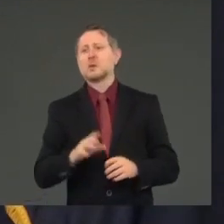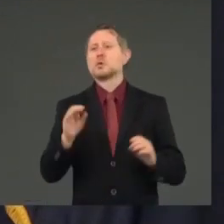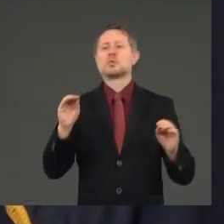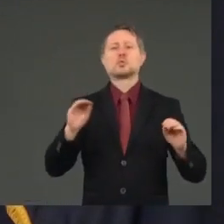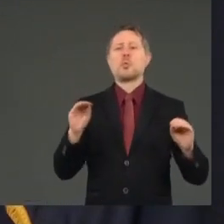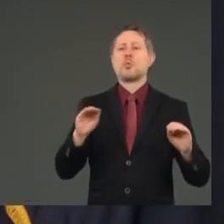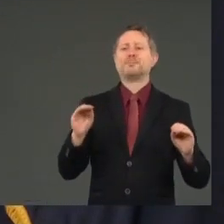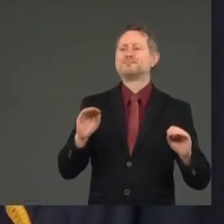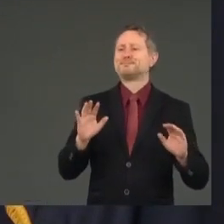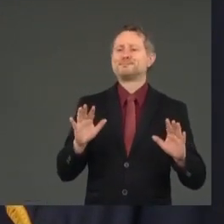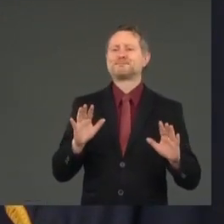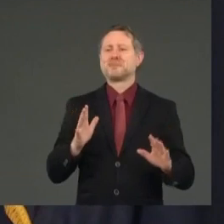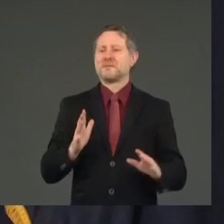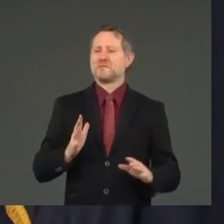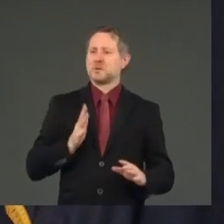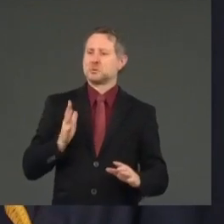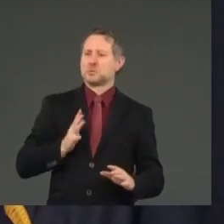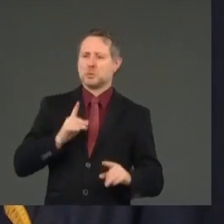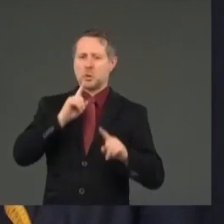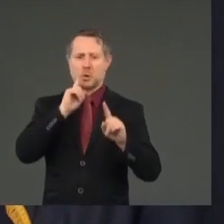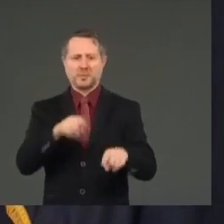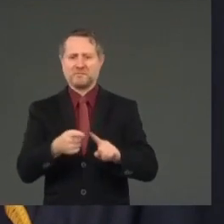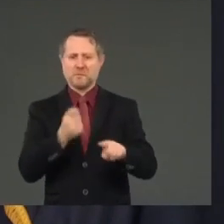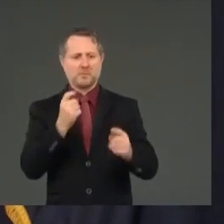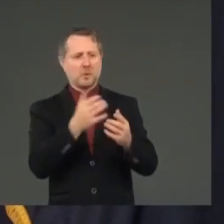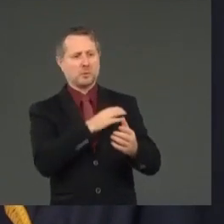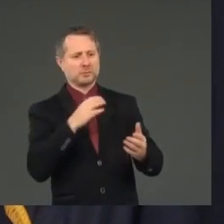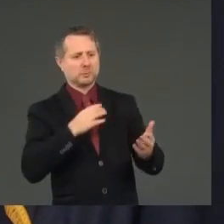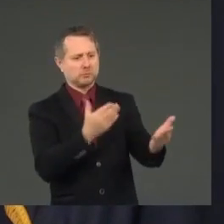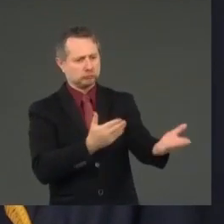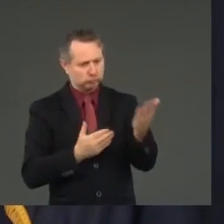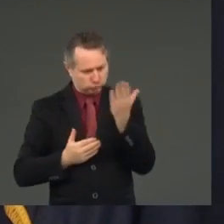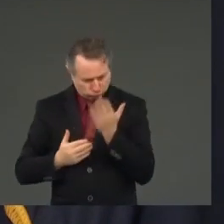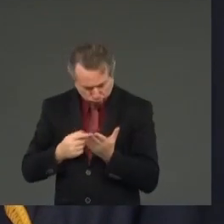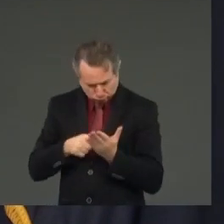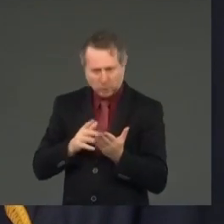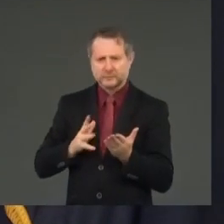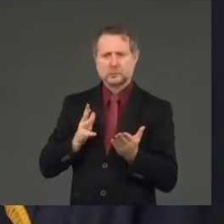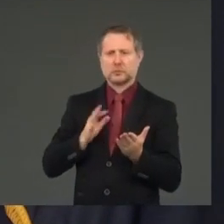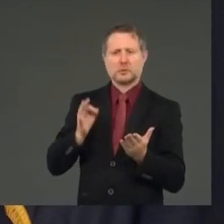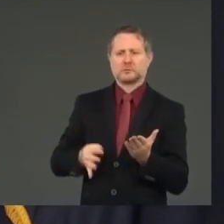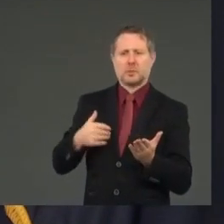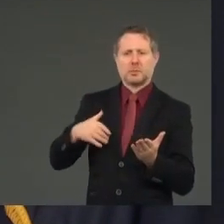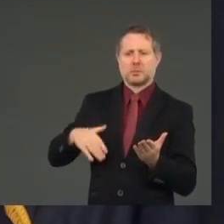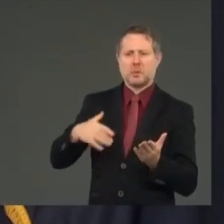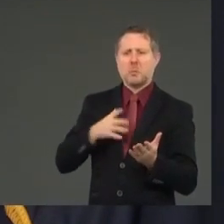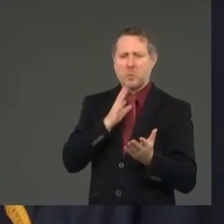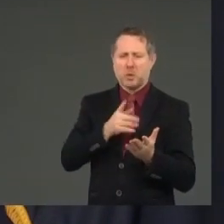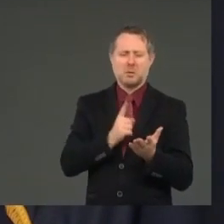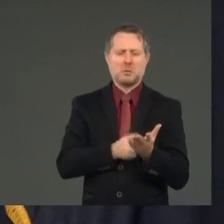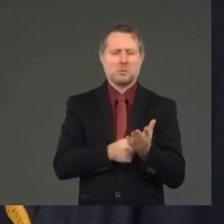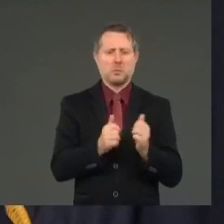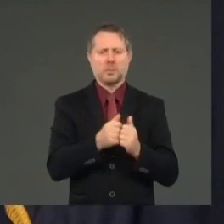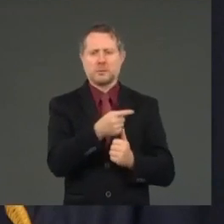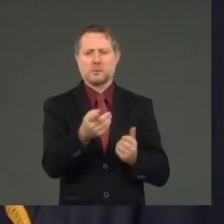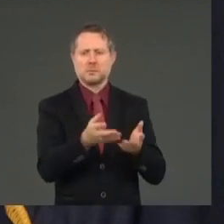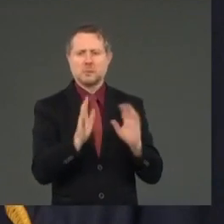YEAH, MARK, THERE IS NO OFFICIAL REPORT THAT THE